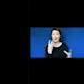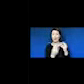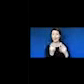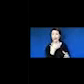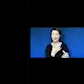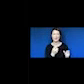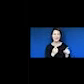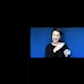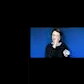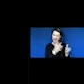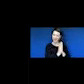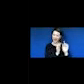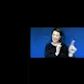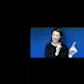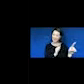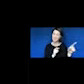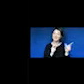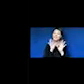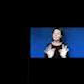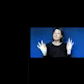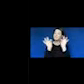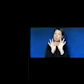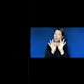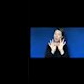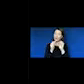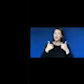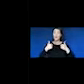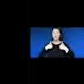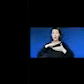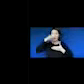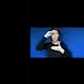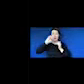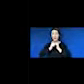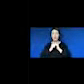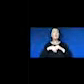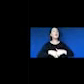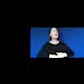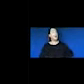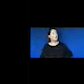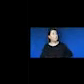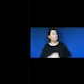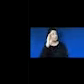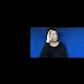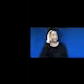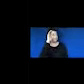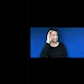It's important that we learn how to shut our mouths a little bit more, and listen a little bit more.